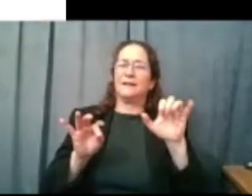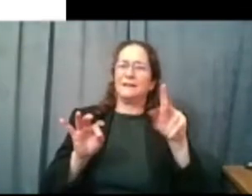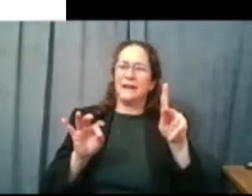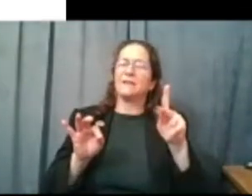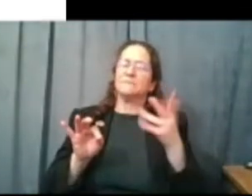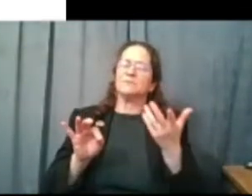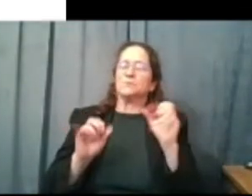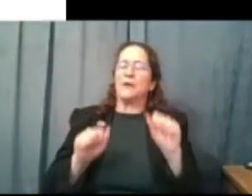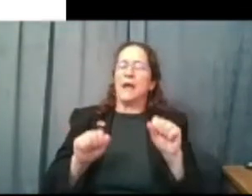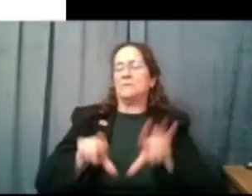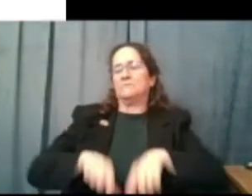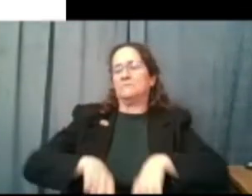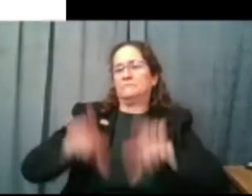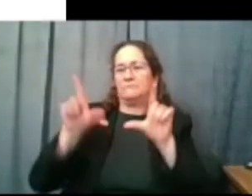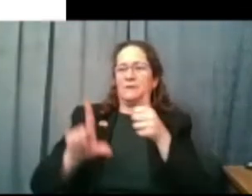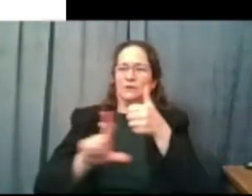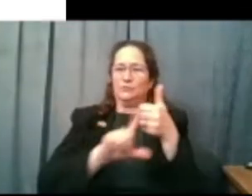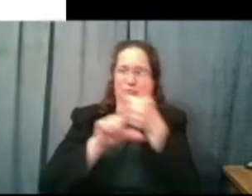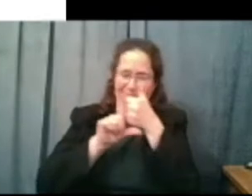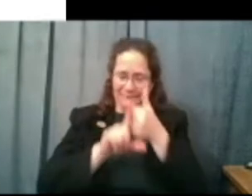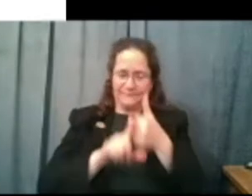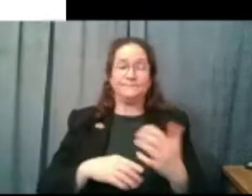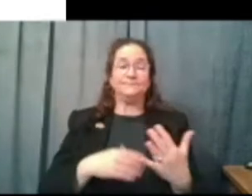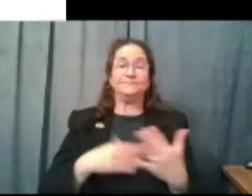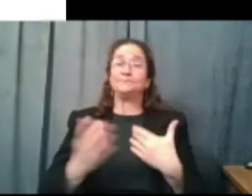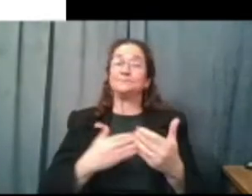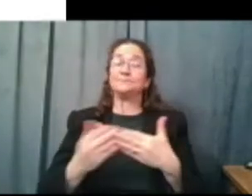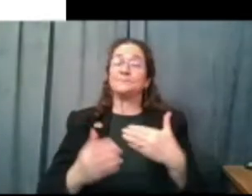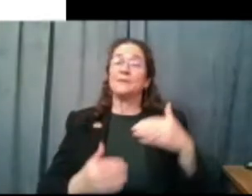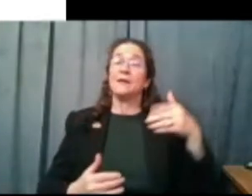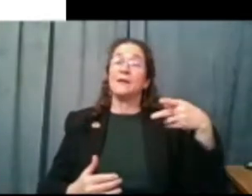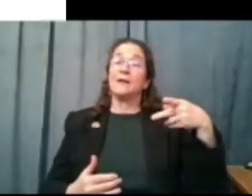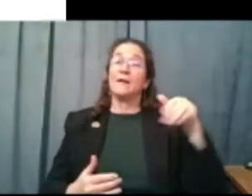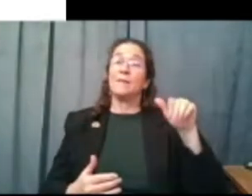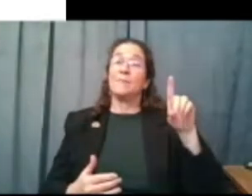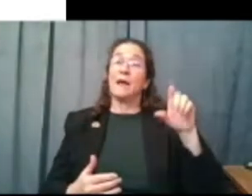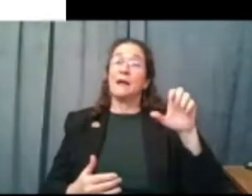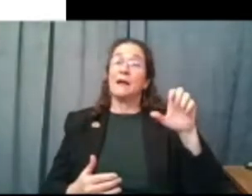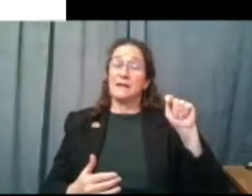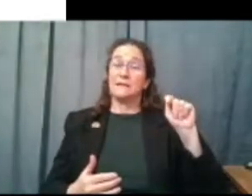And so we kind of organized this Padlet, one is an intro to us